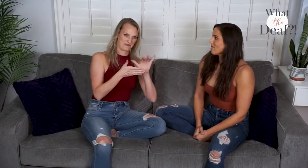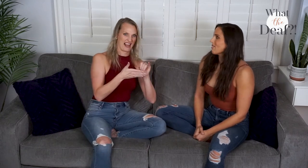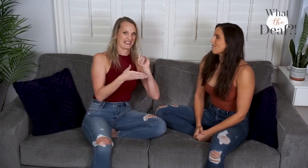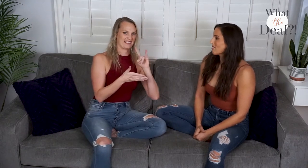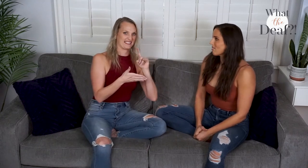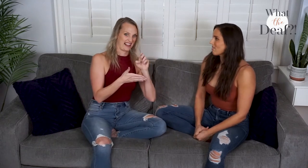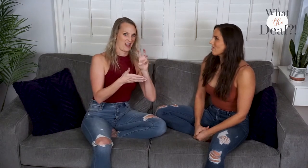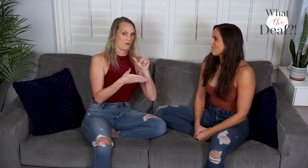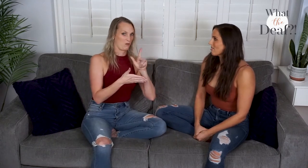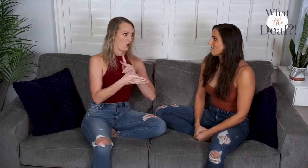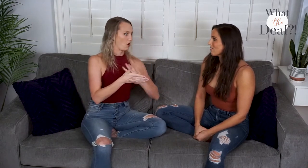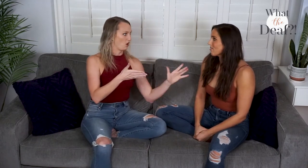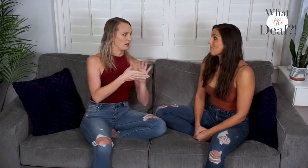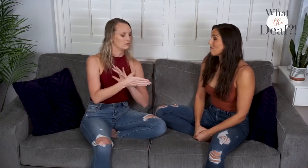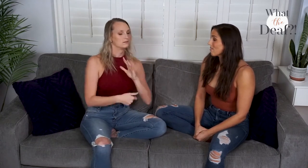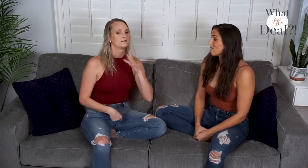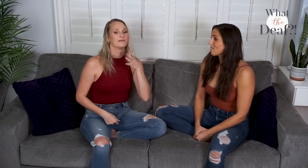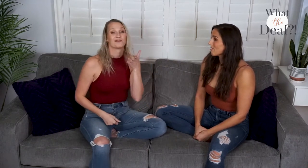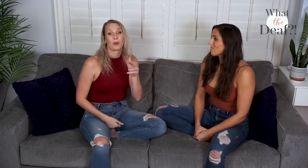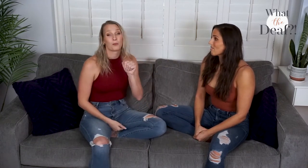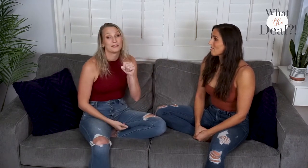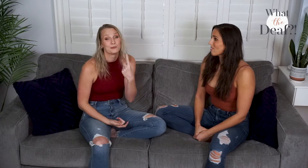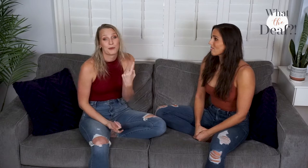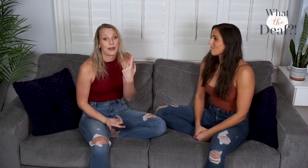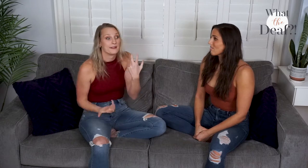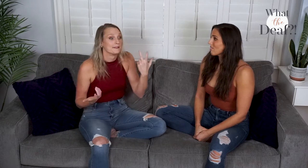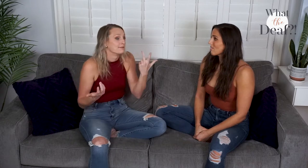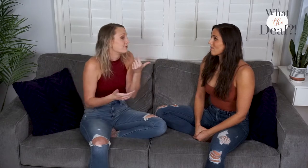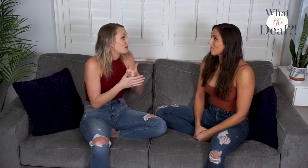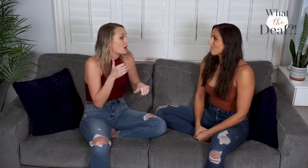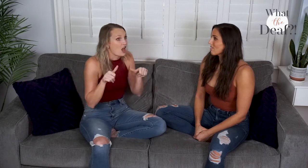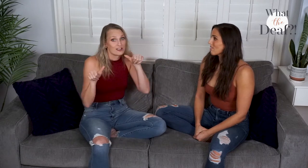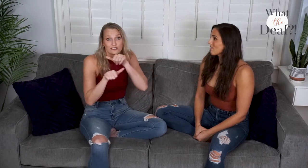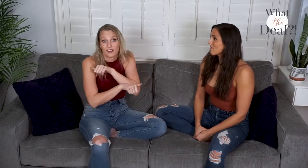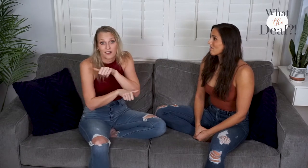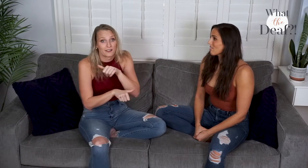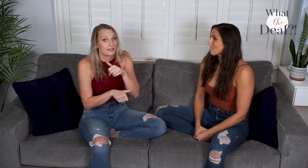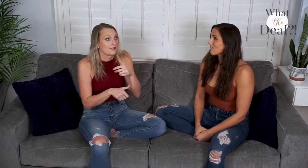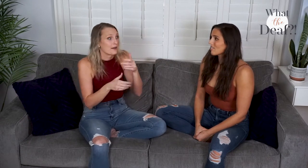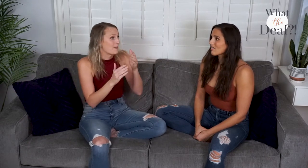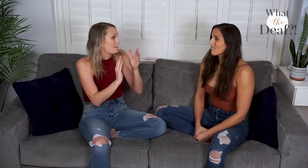which is right by the sidewalk where everybody was walking. And there was one, I don’t know,